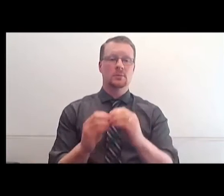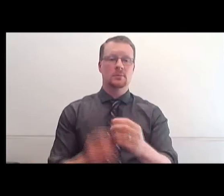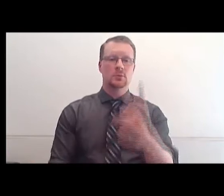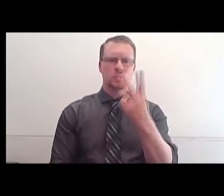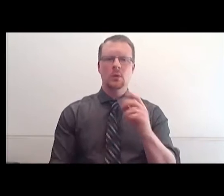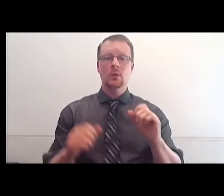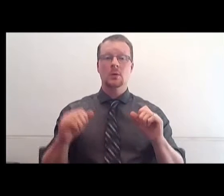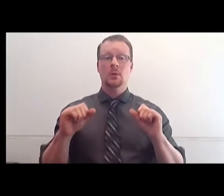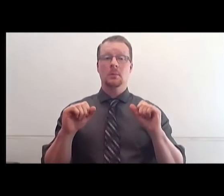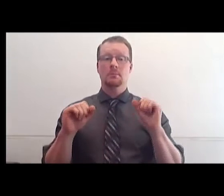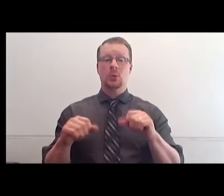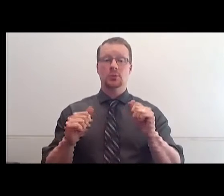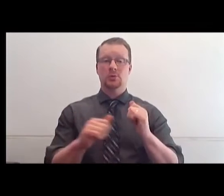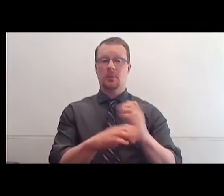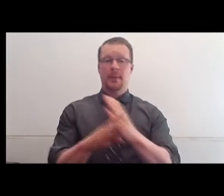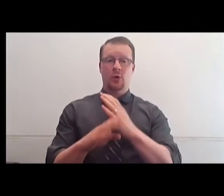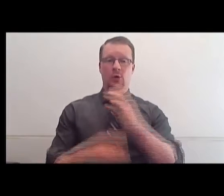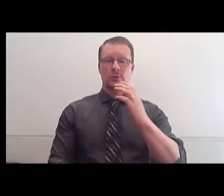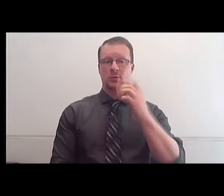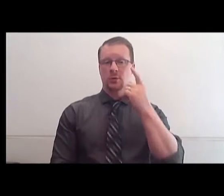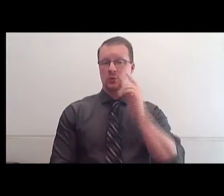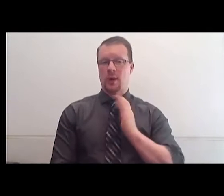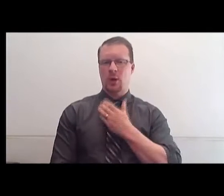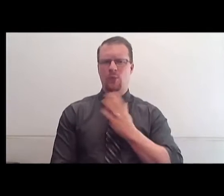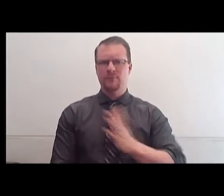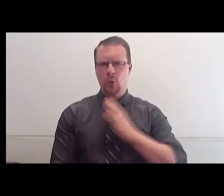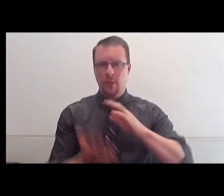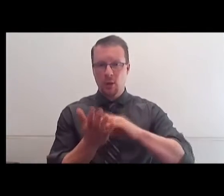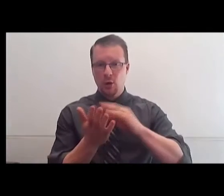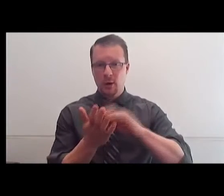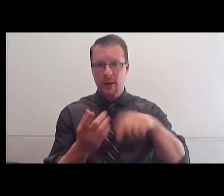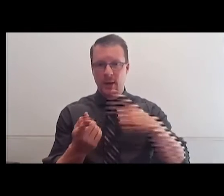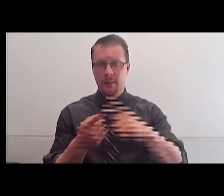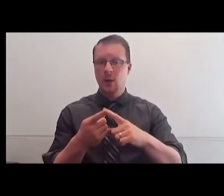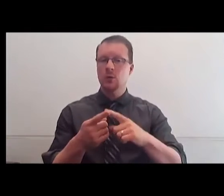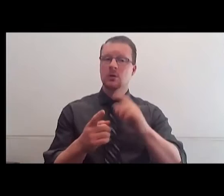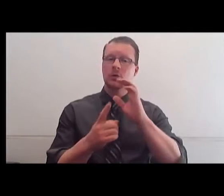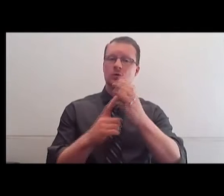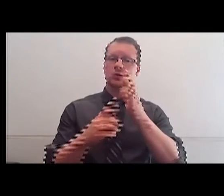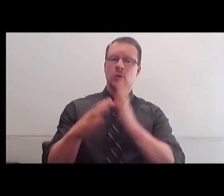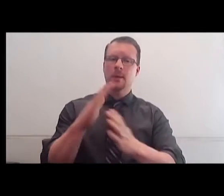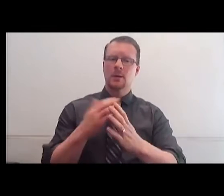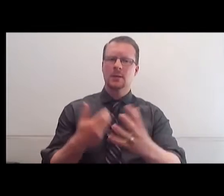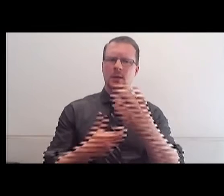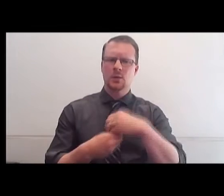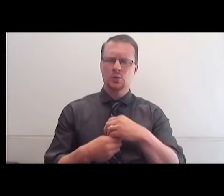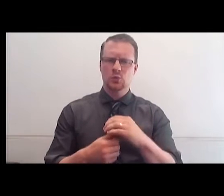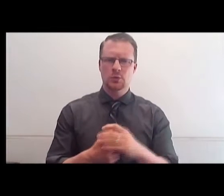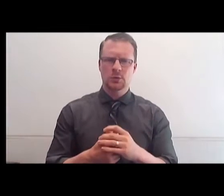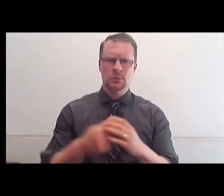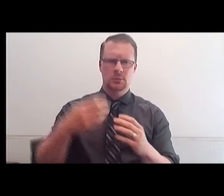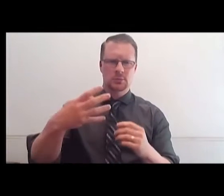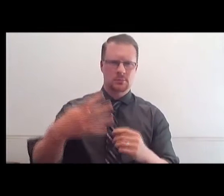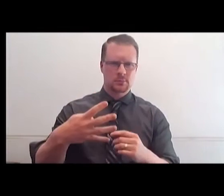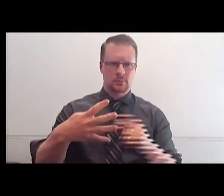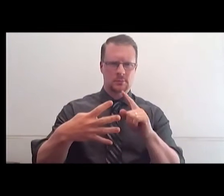My second question, "Potential barriers to our formal learning "about cultural humility